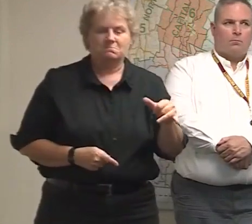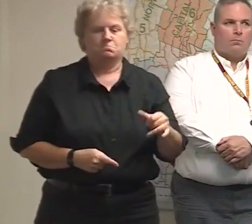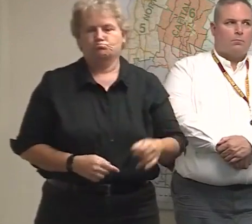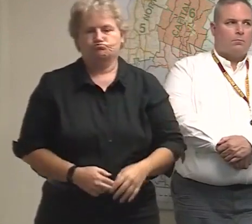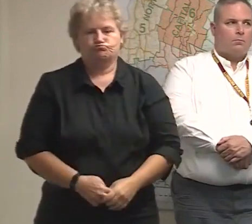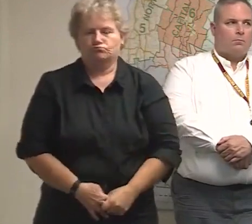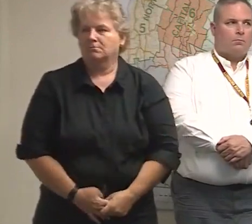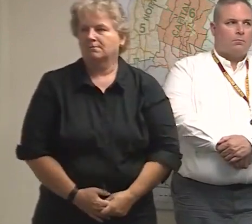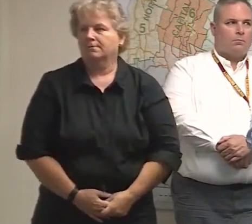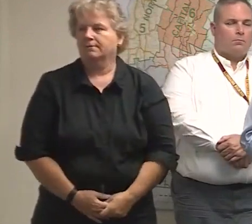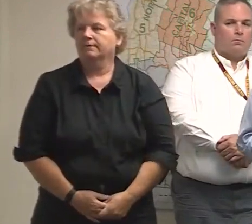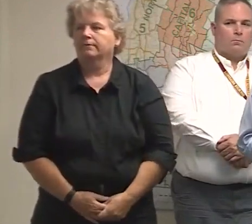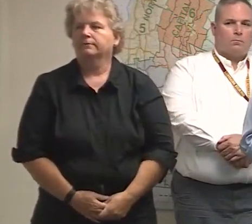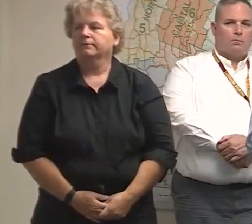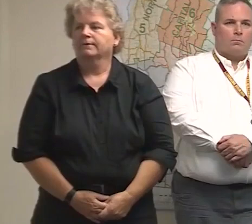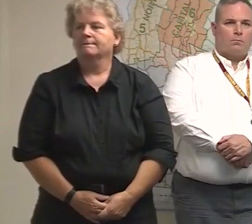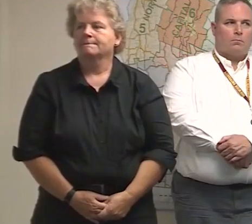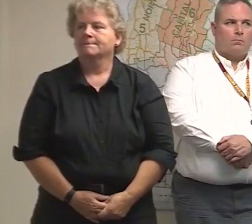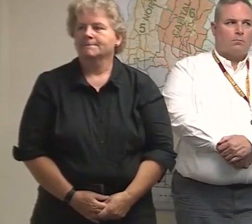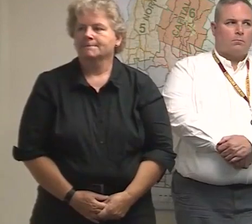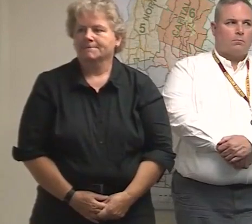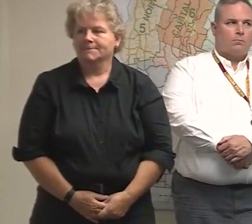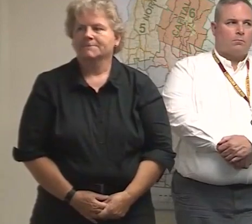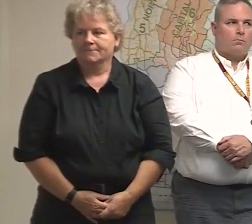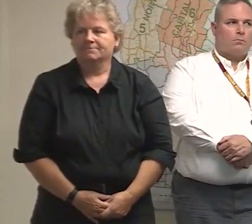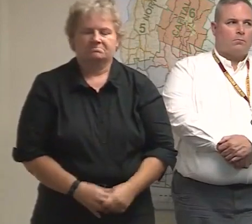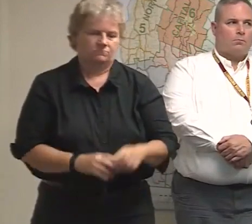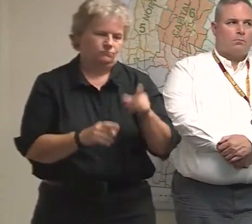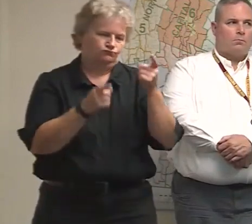THE WATERWAYS ARE FLOODED, THE STREETS AND SO FORTH. IS THAT.